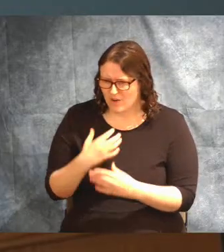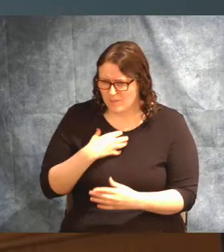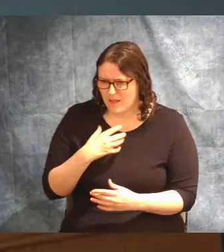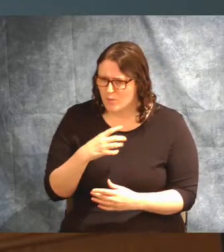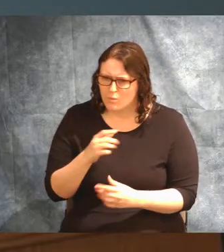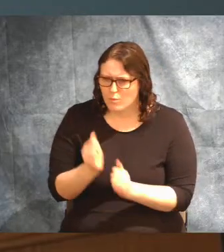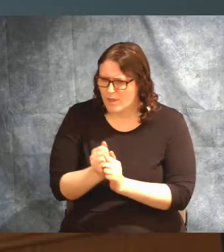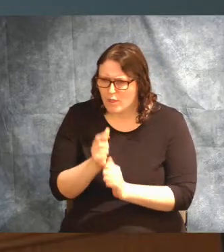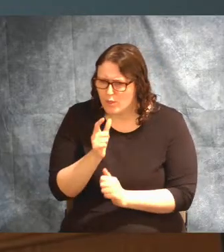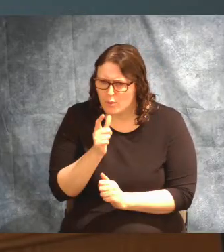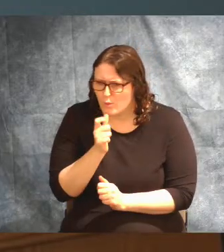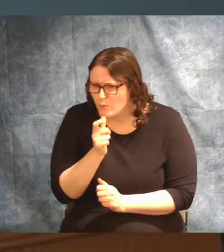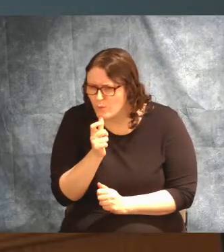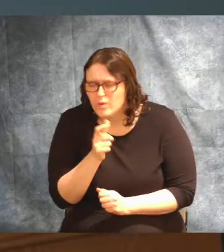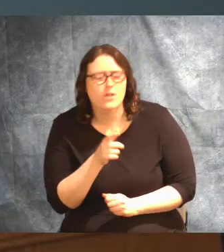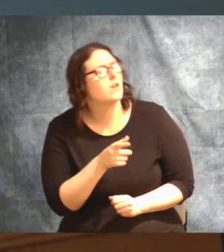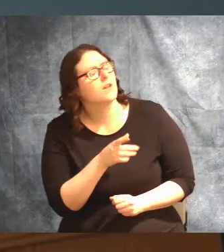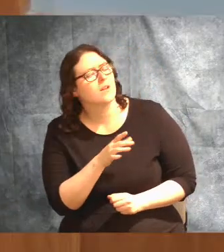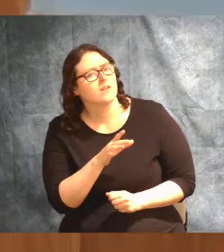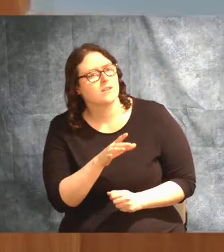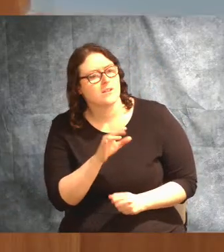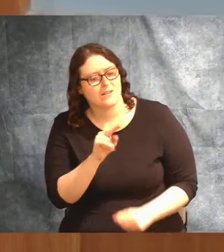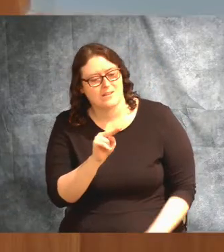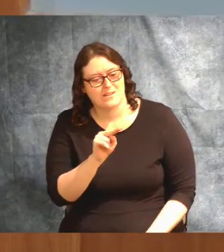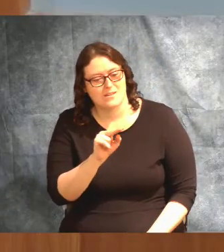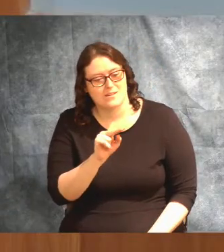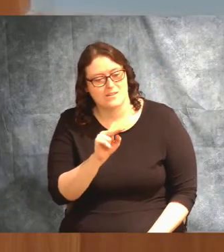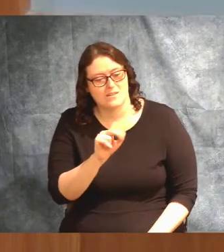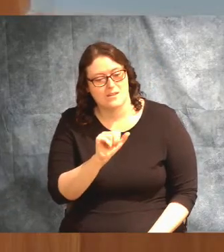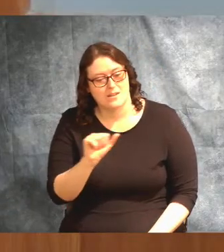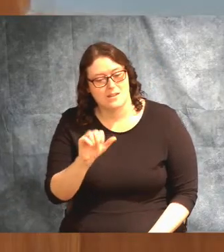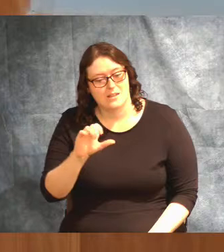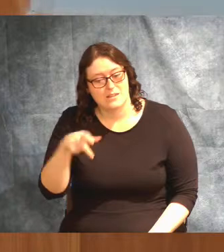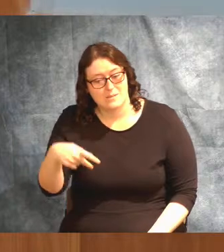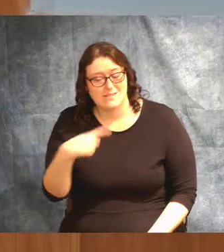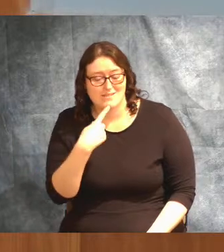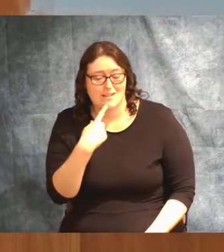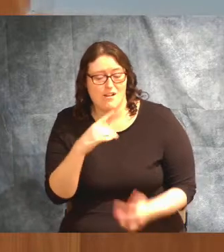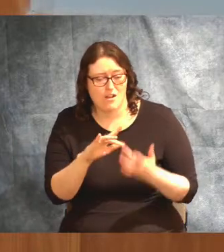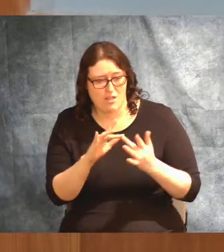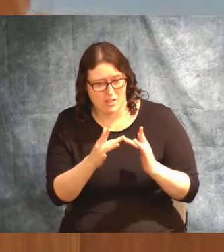filed a complaint? the the NAACP told me to file it online. I just filled out a form.